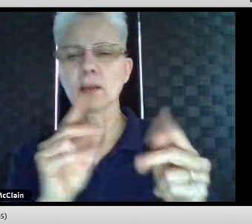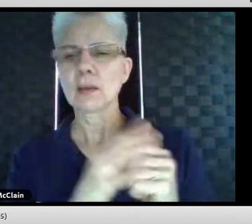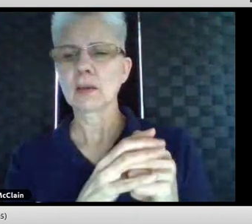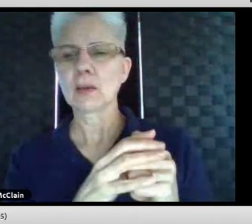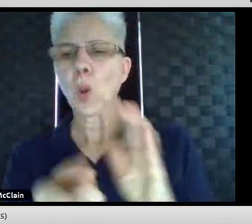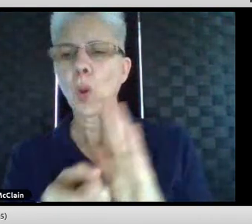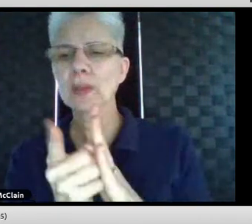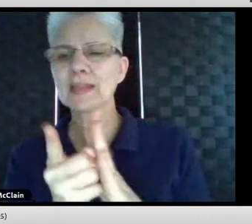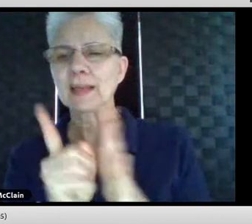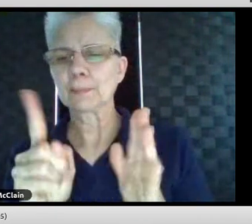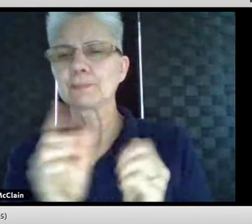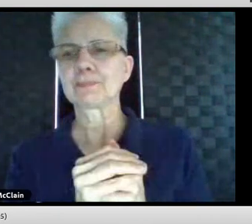Just a second.